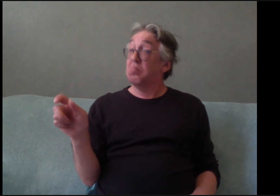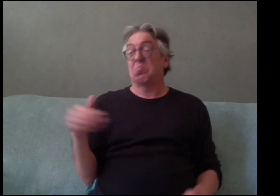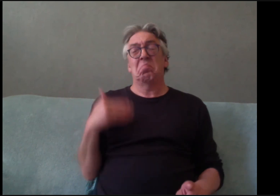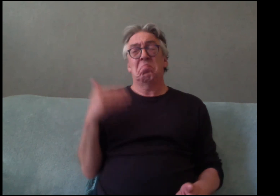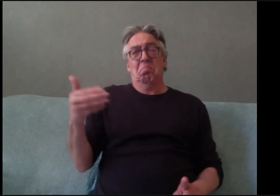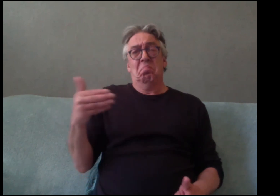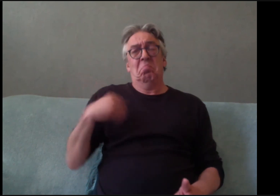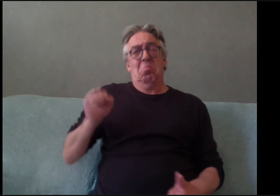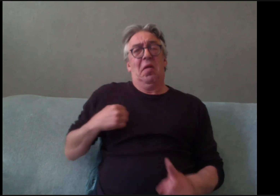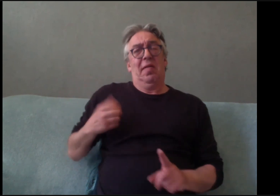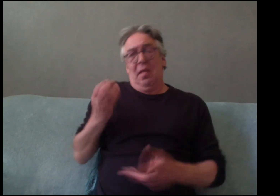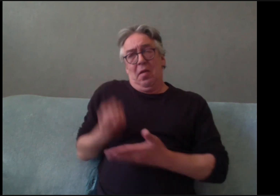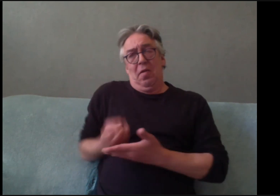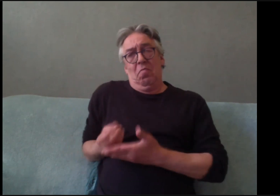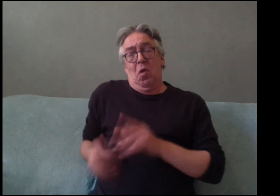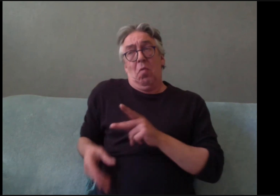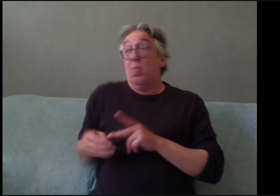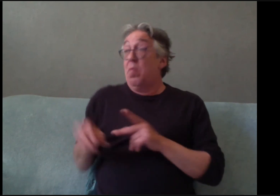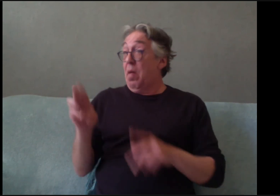If they want to speak on this.